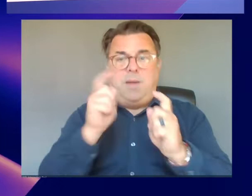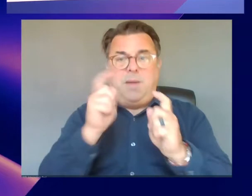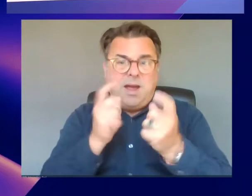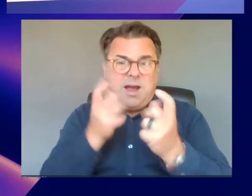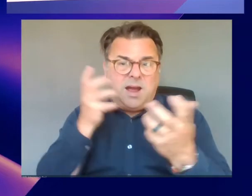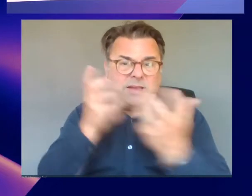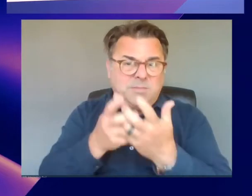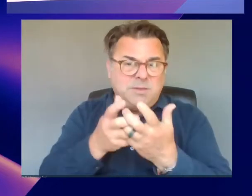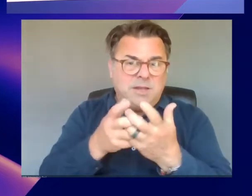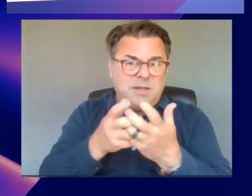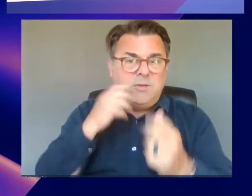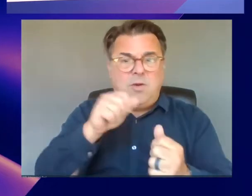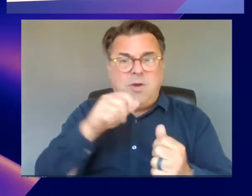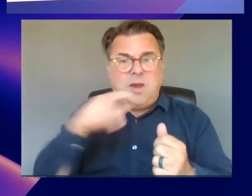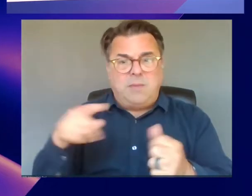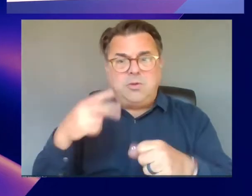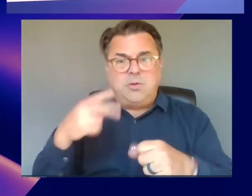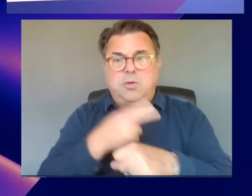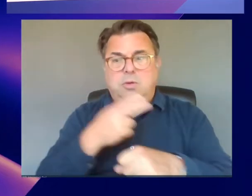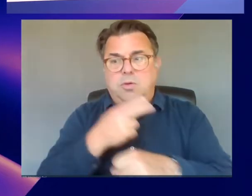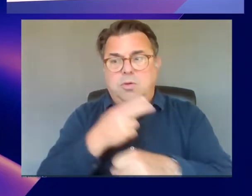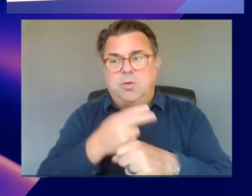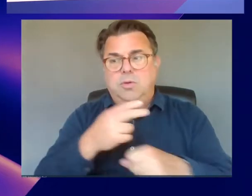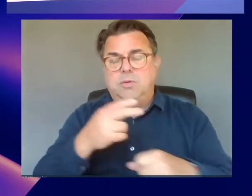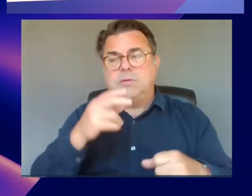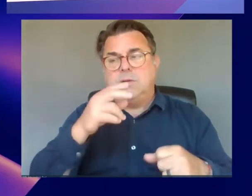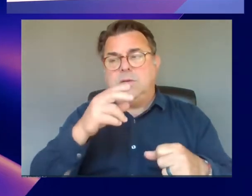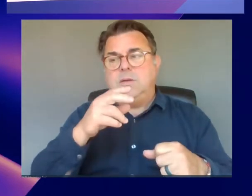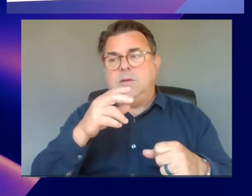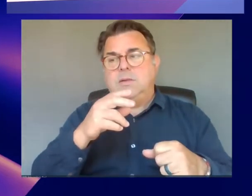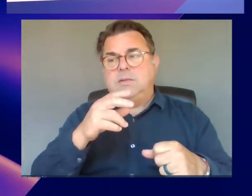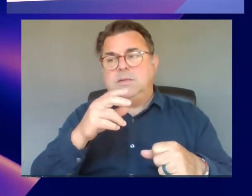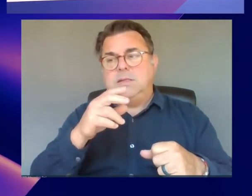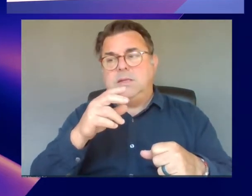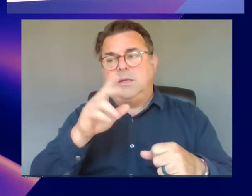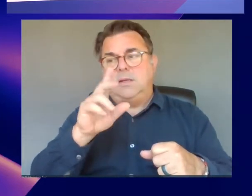you can use the AWS SDK to stream the data into stream storage, right?